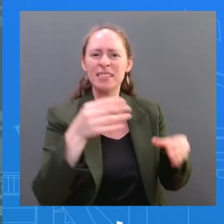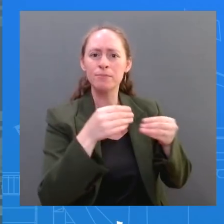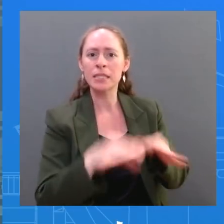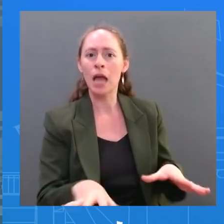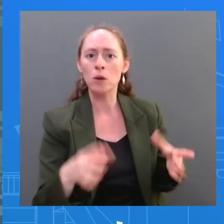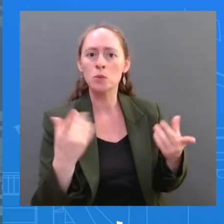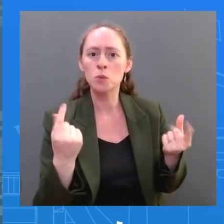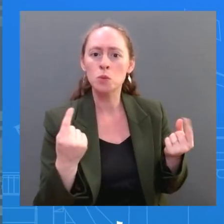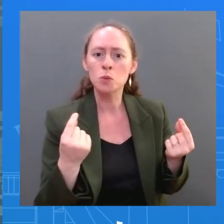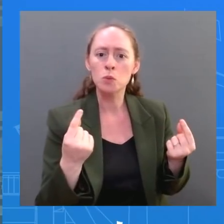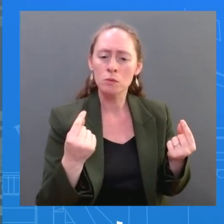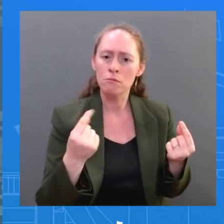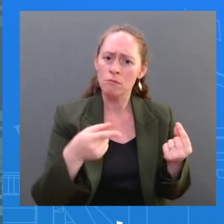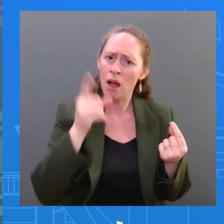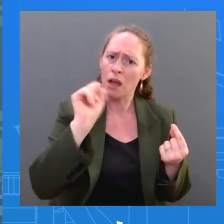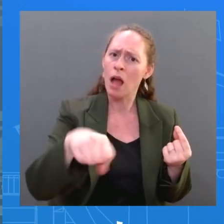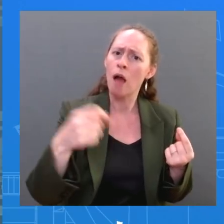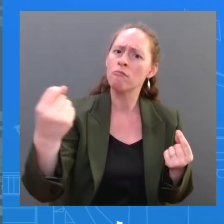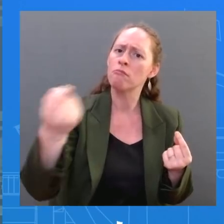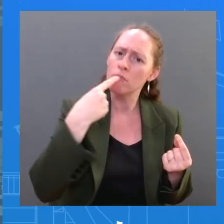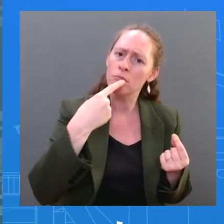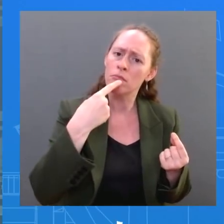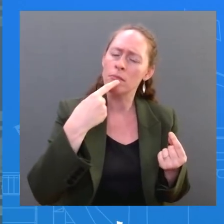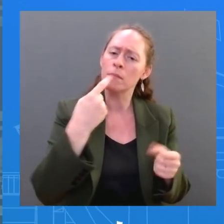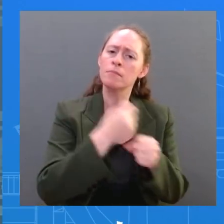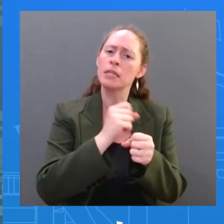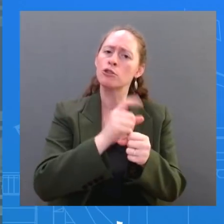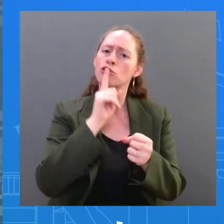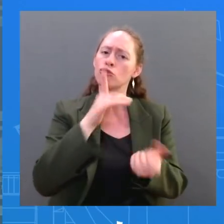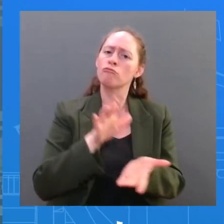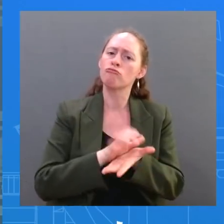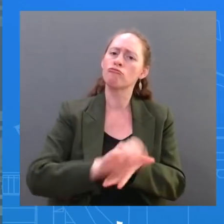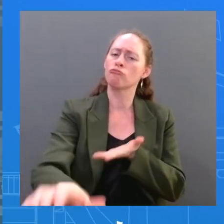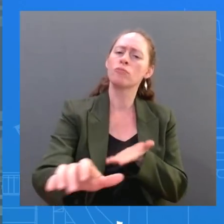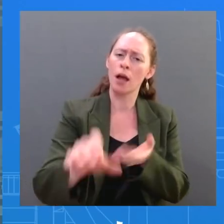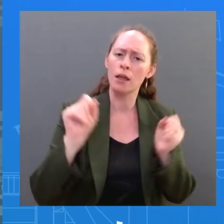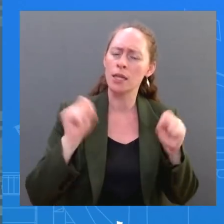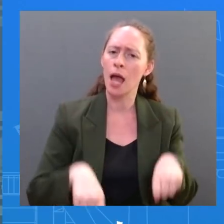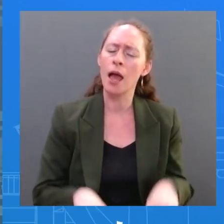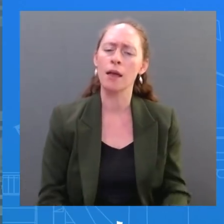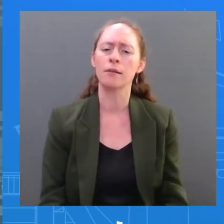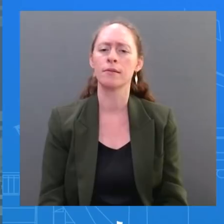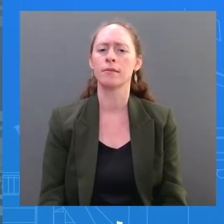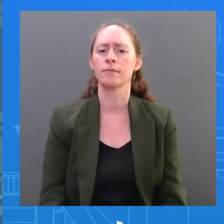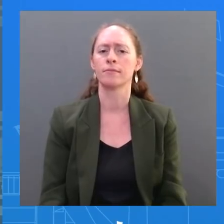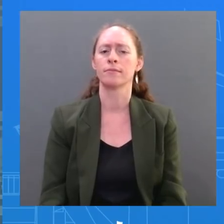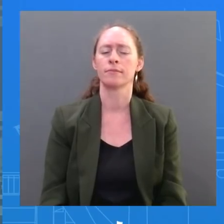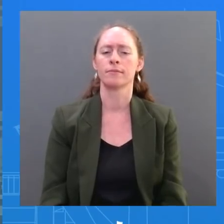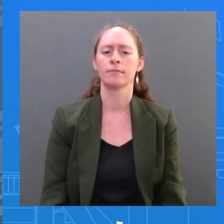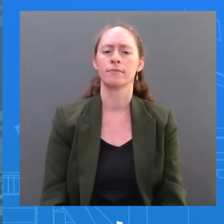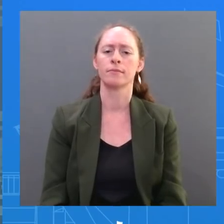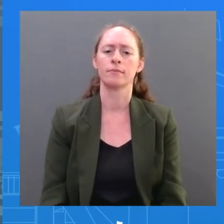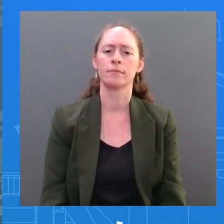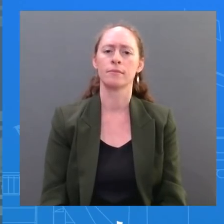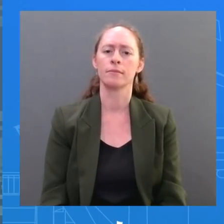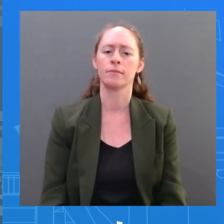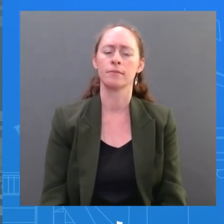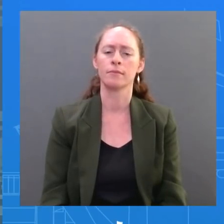and Human Services specifically, to make clear to pharmacists, again, what their responsibilities are but also what their rights are as pharmacists